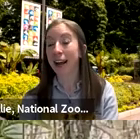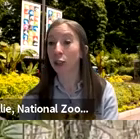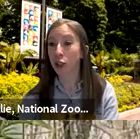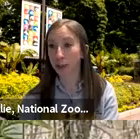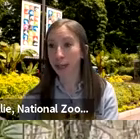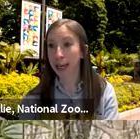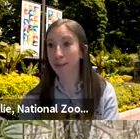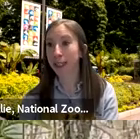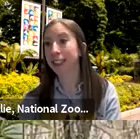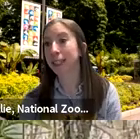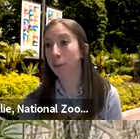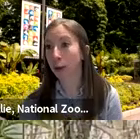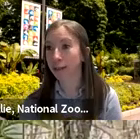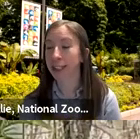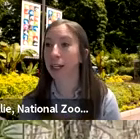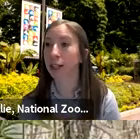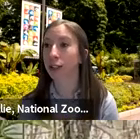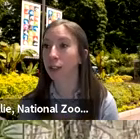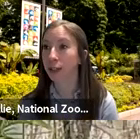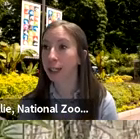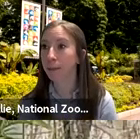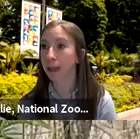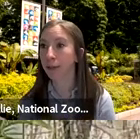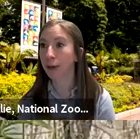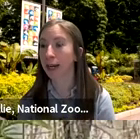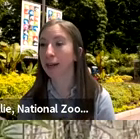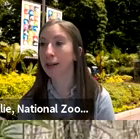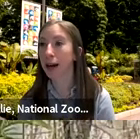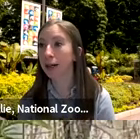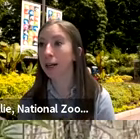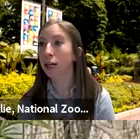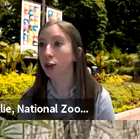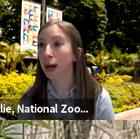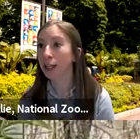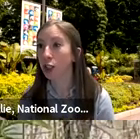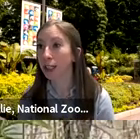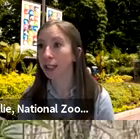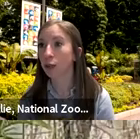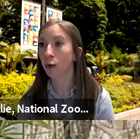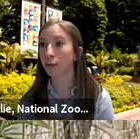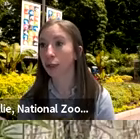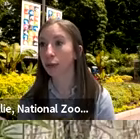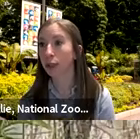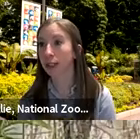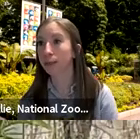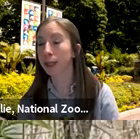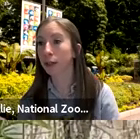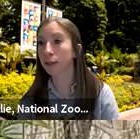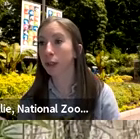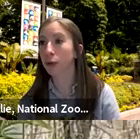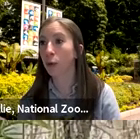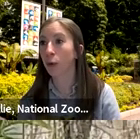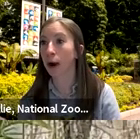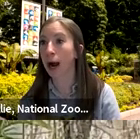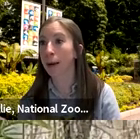You should be able to see both of us on your screen, but if you cannot, try adjusting your view to speaker view